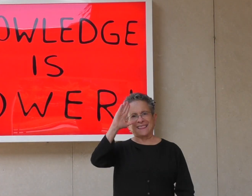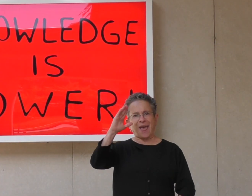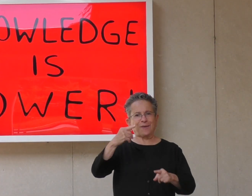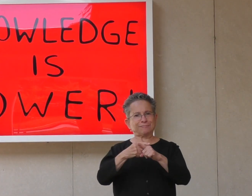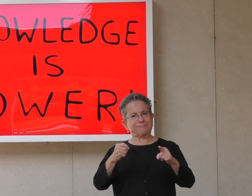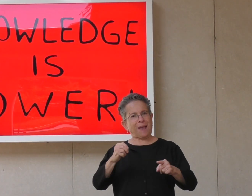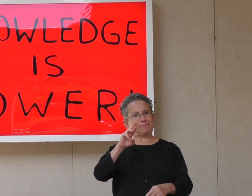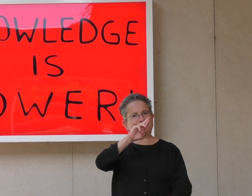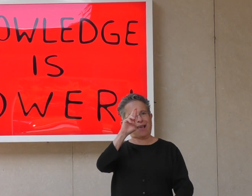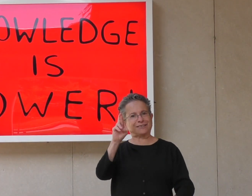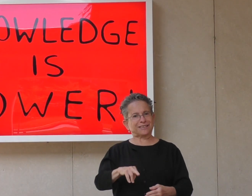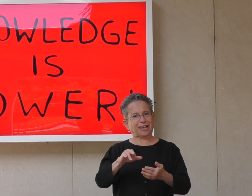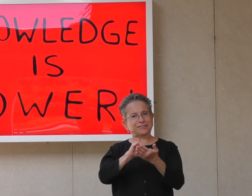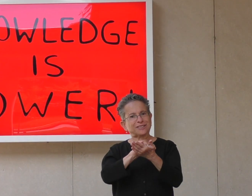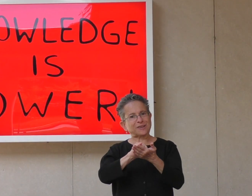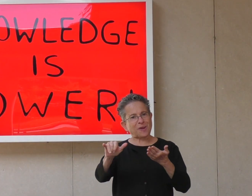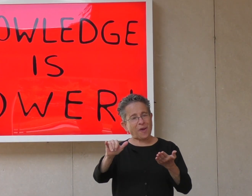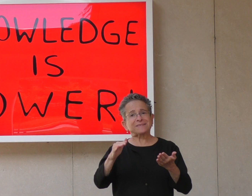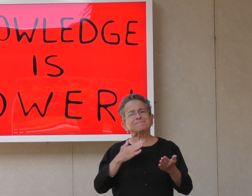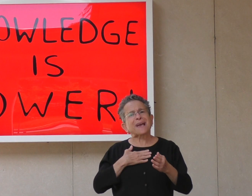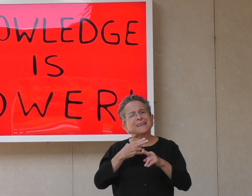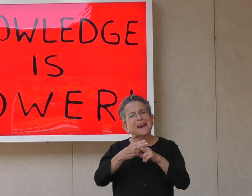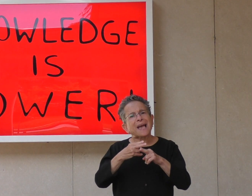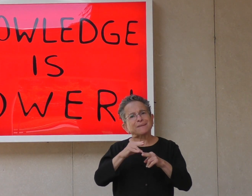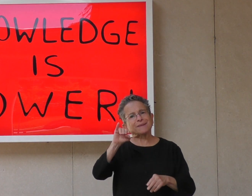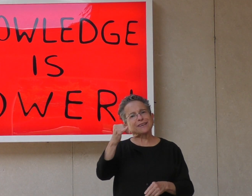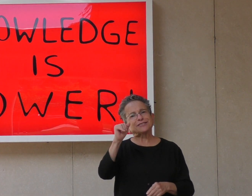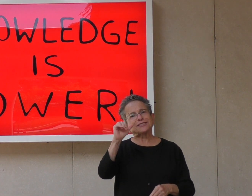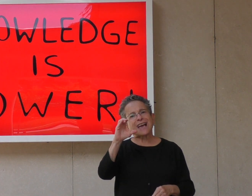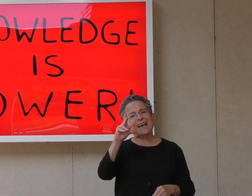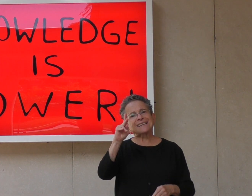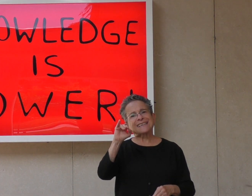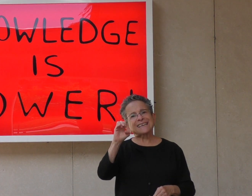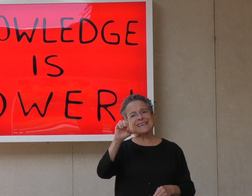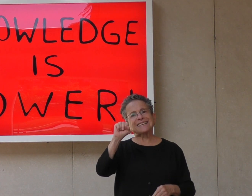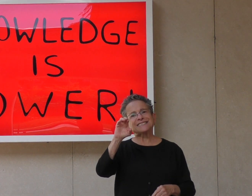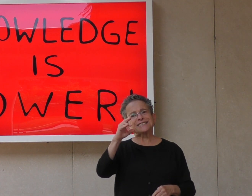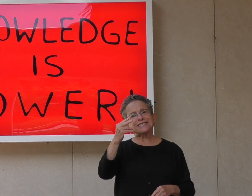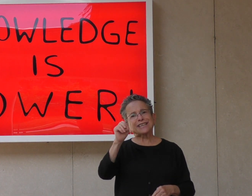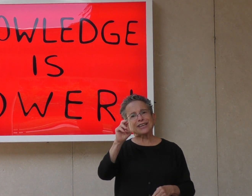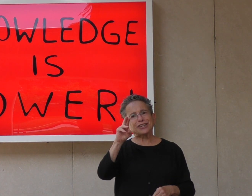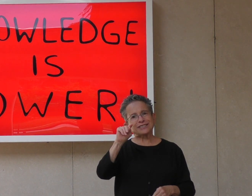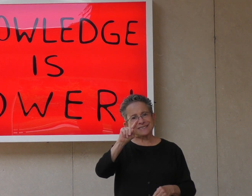Hello from Rochester, NY! My name is Jackie Schertz.